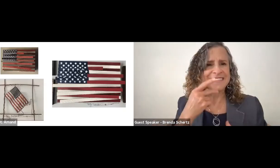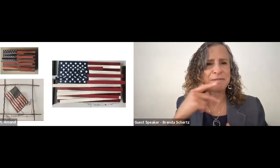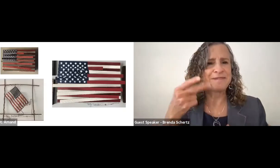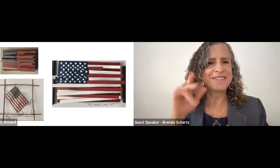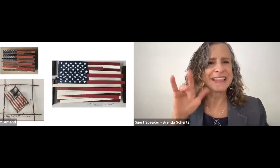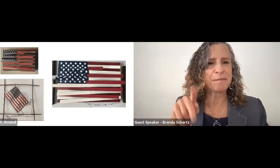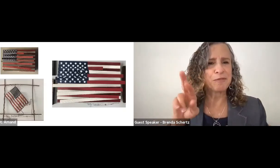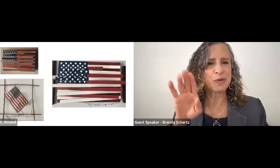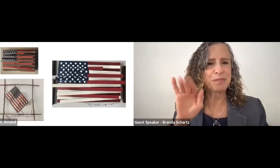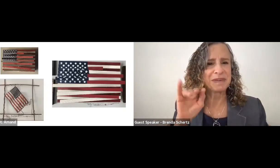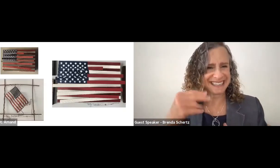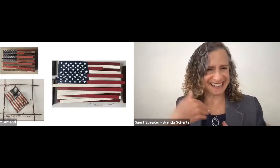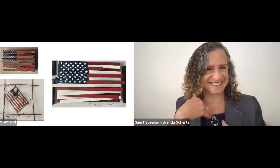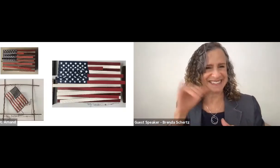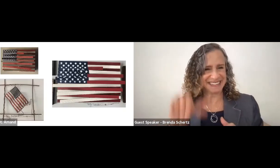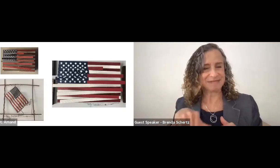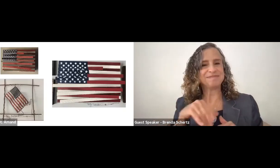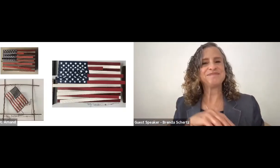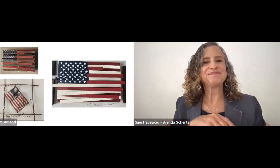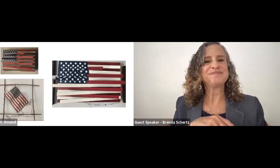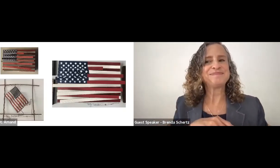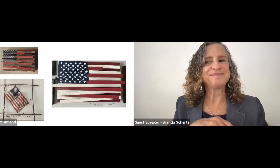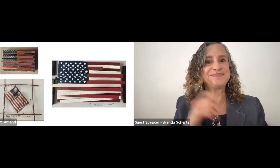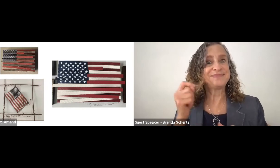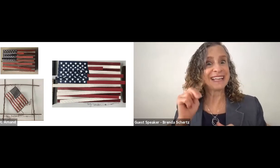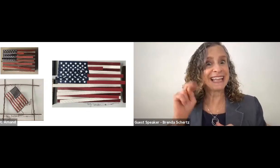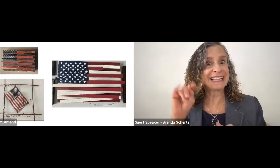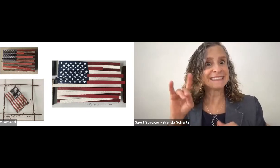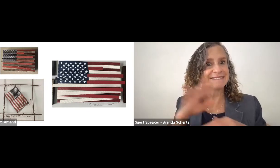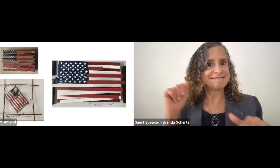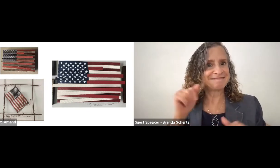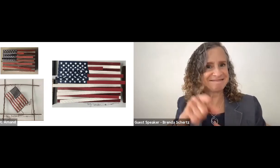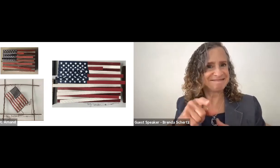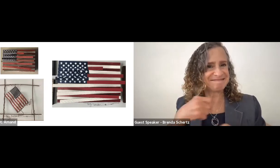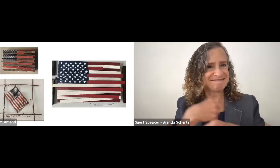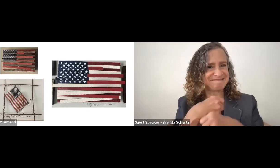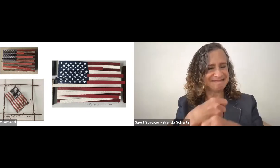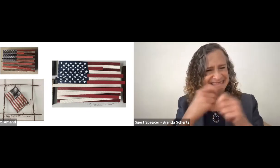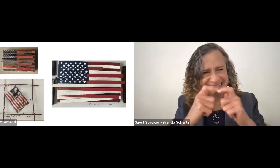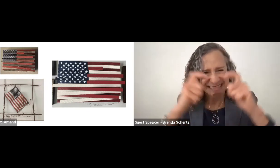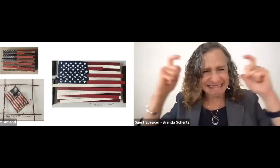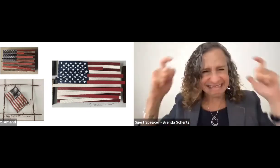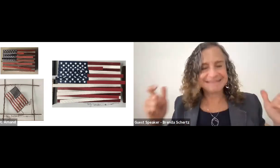of it, two smaller ones on the side. Philip Rubin has that one.